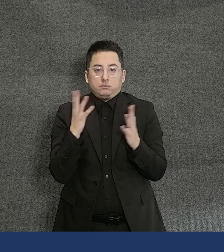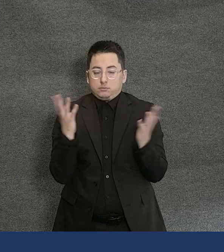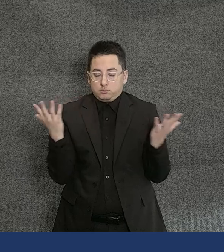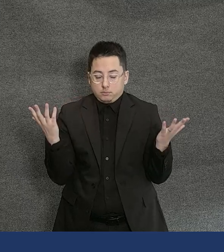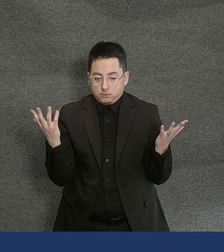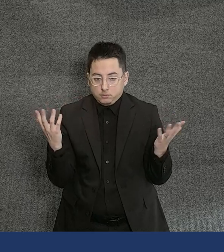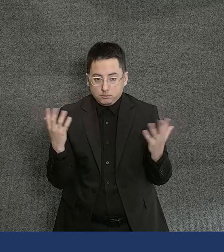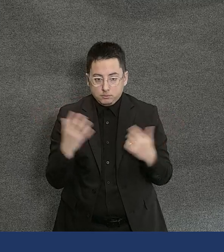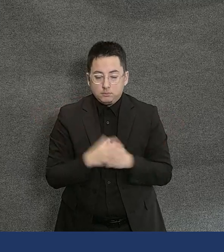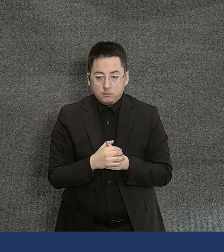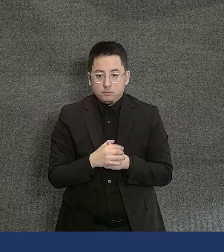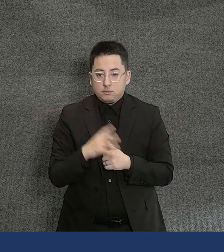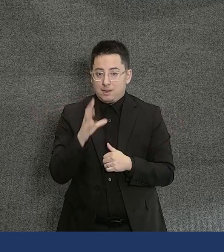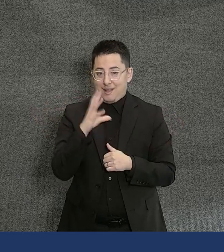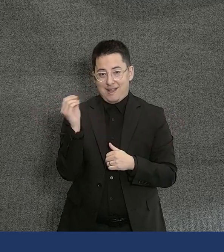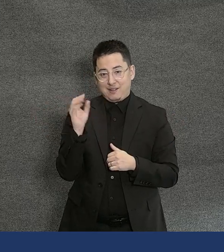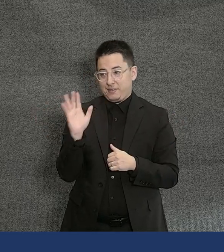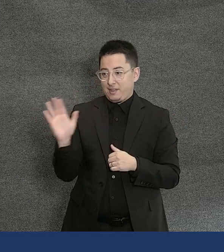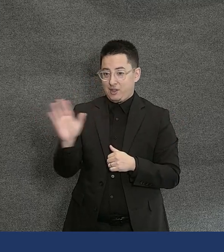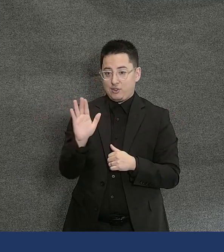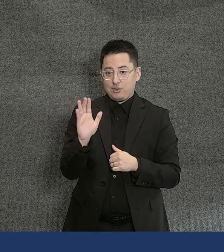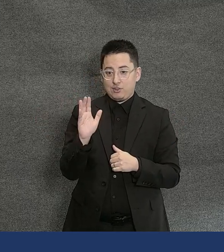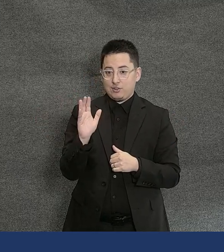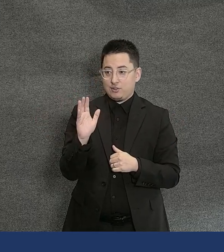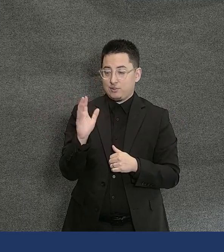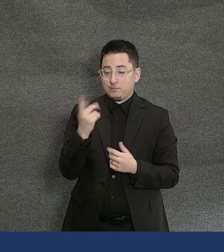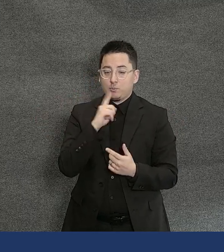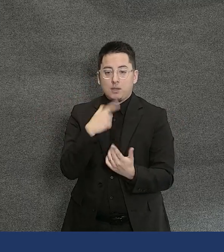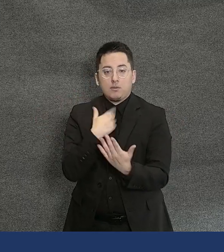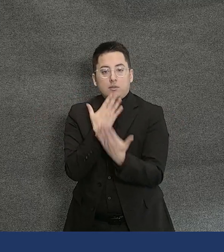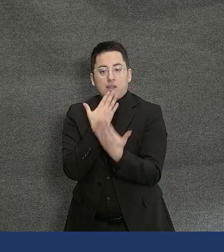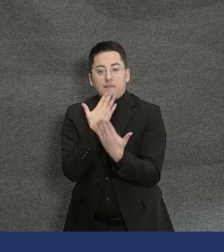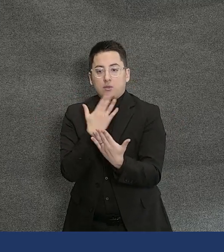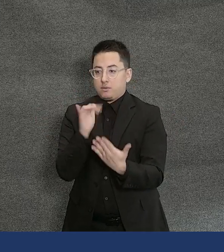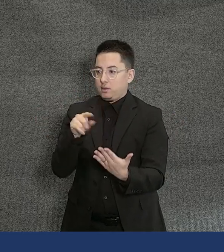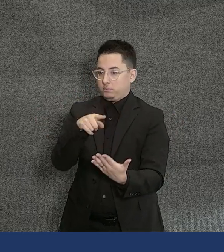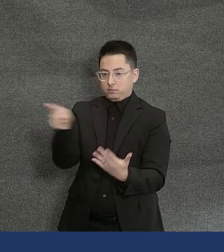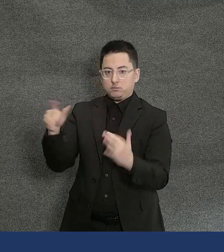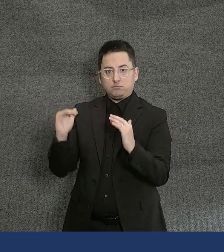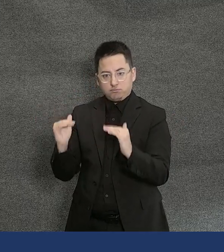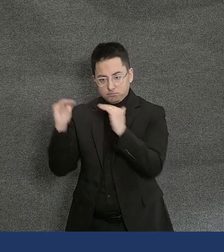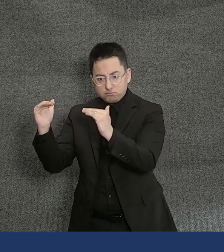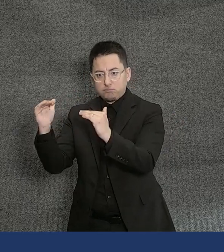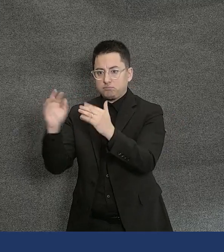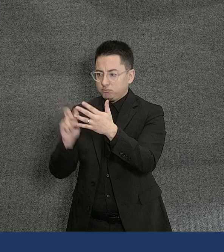And we were so glad to give them a promotion that they earned and deserved, only